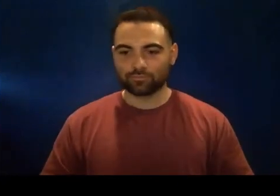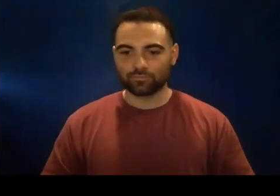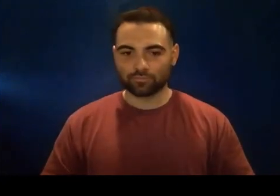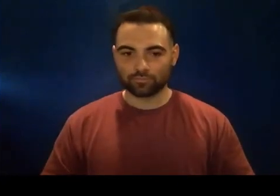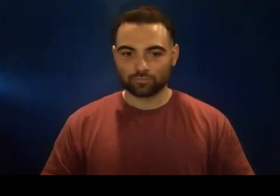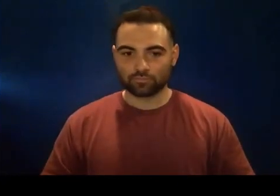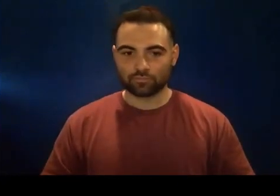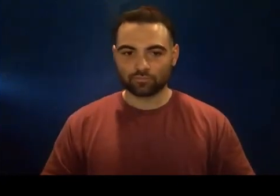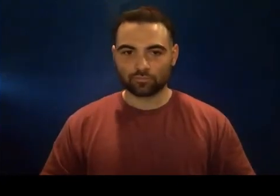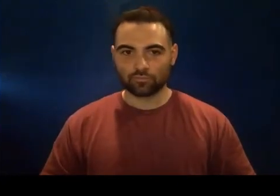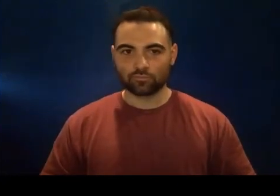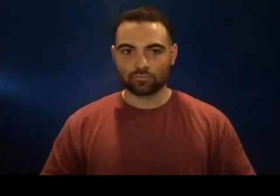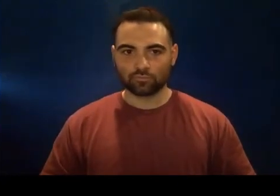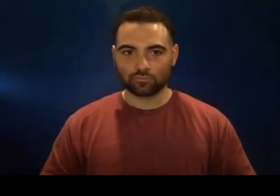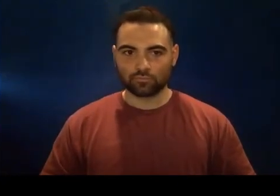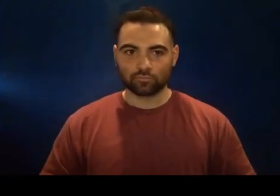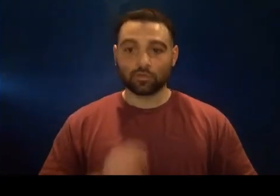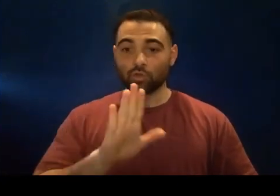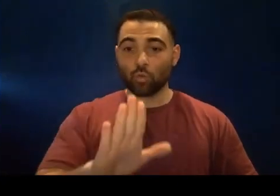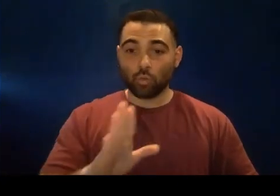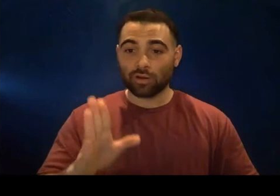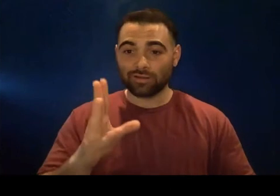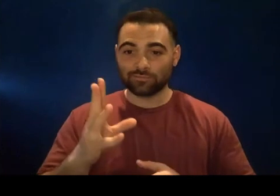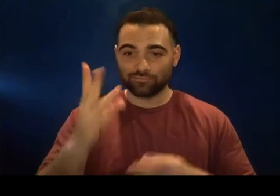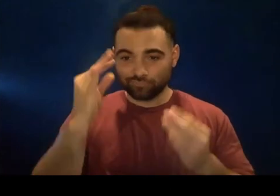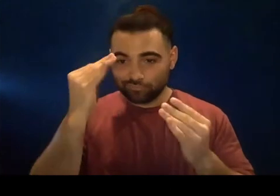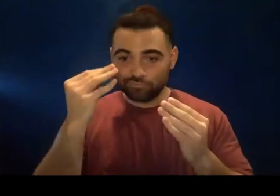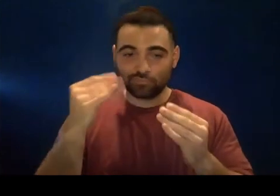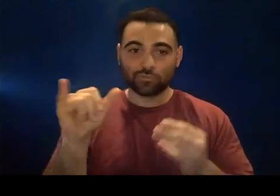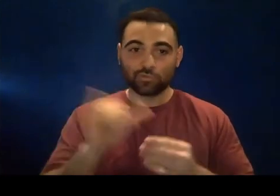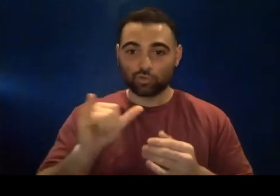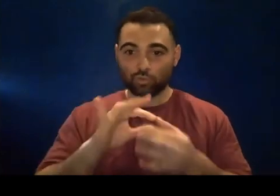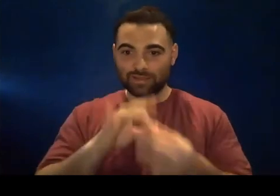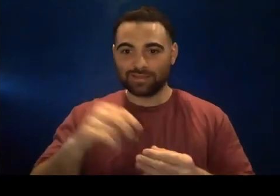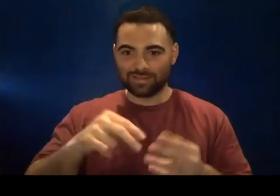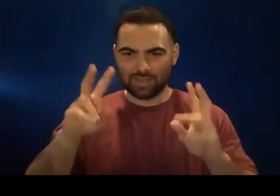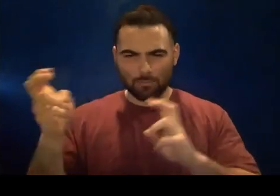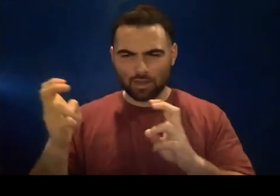your real insight into this specific topic. It was just so well done